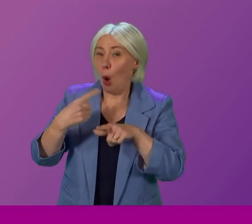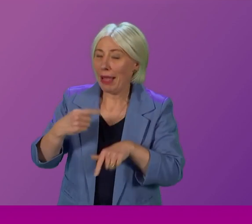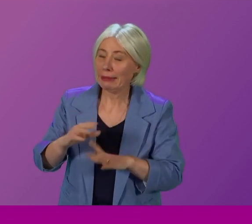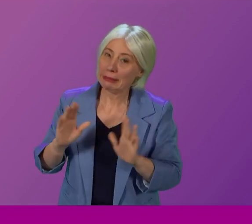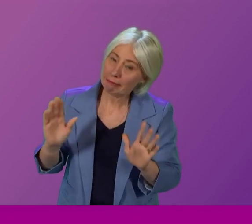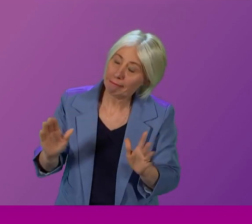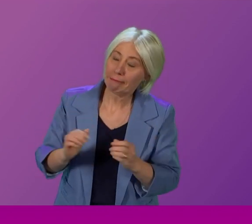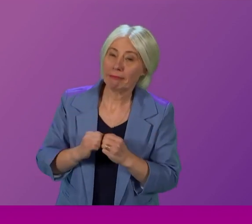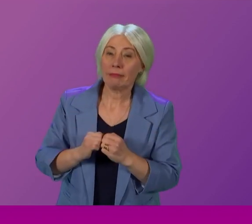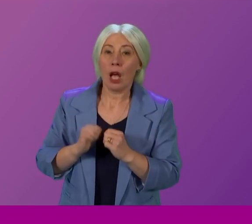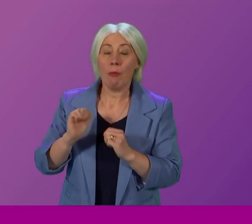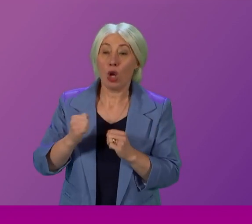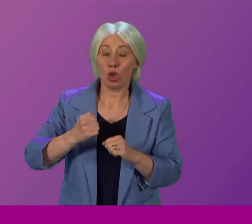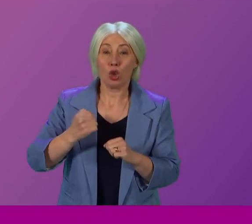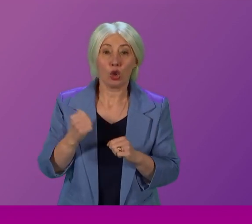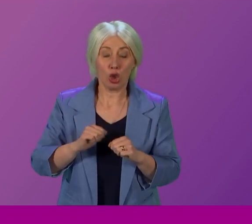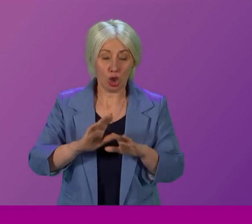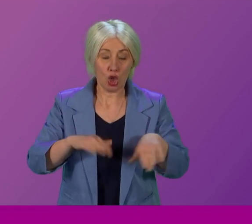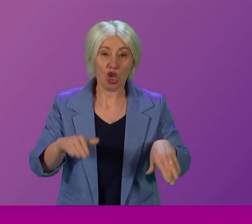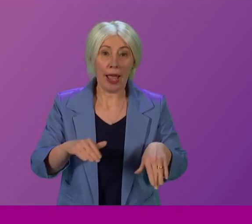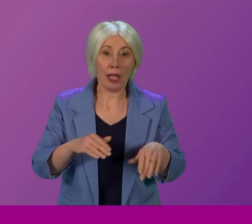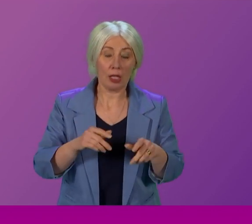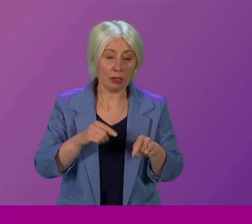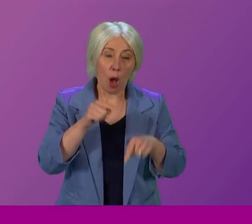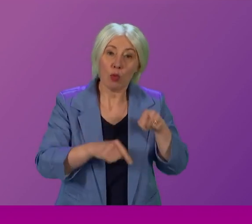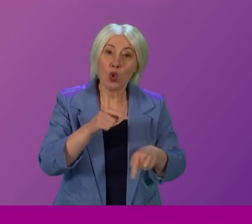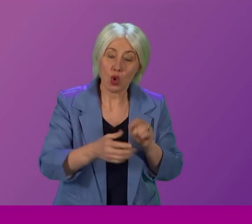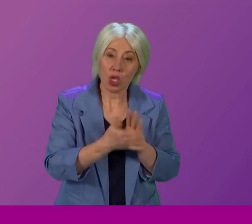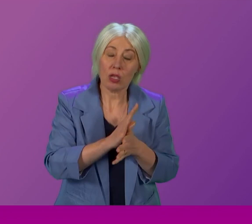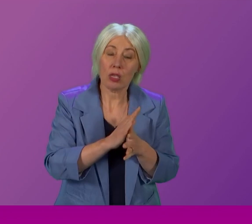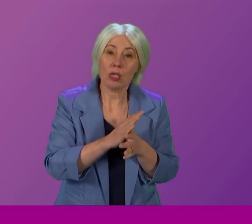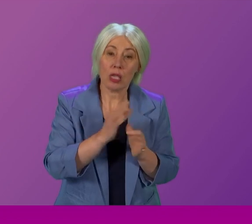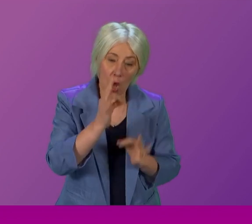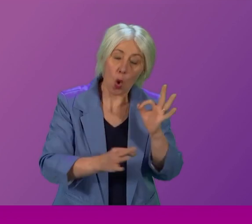On the Scottish child abuse inquiry, I absolutely hear the points that the